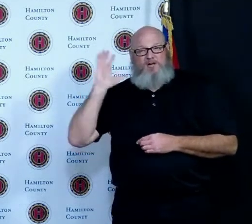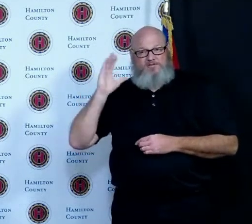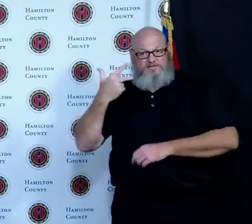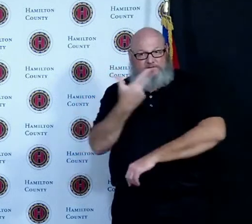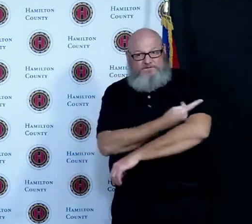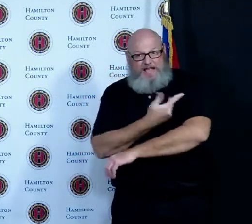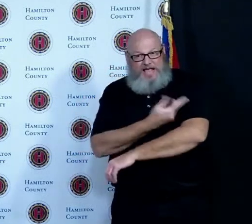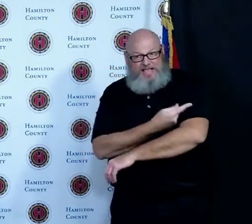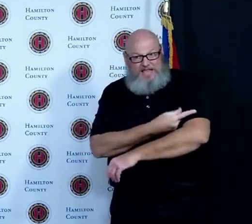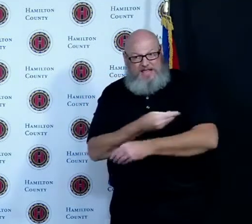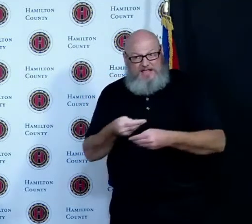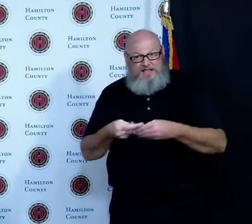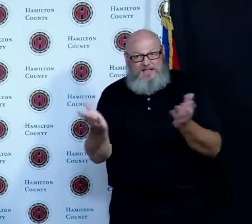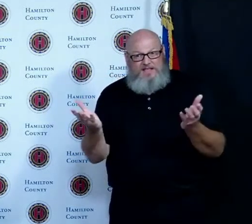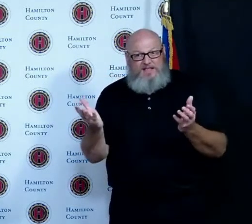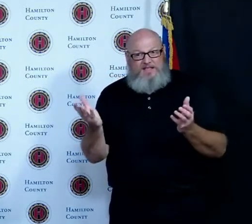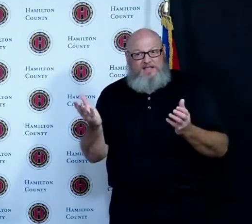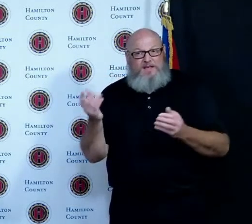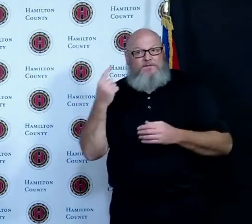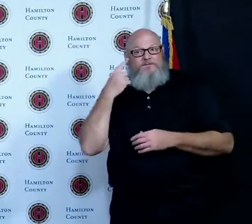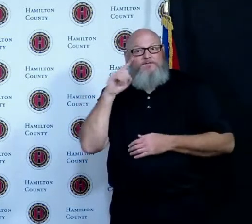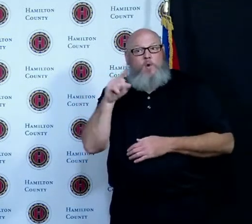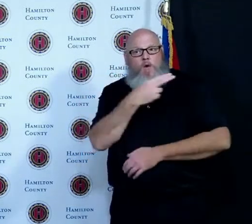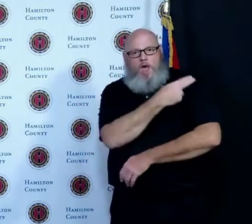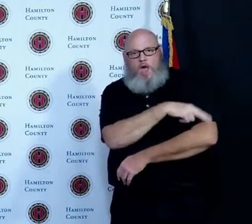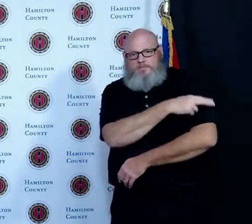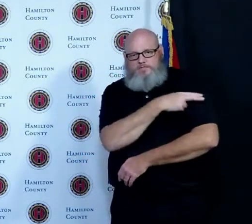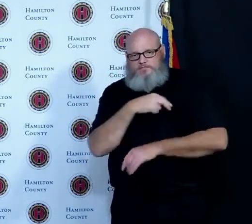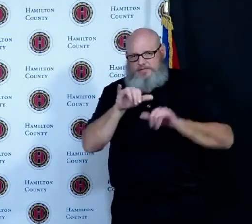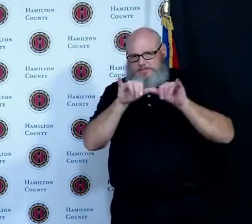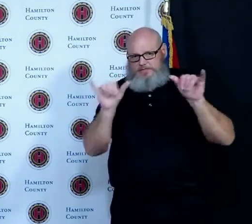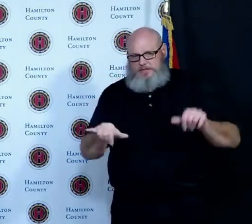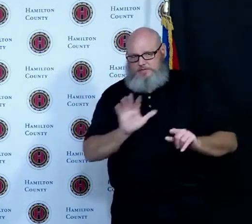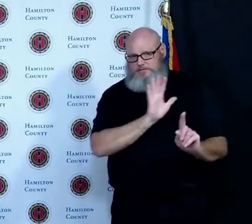that responsibility but the truth is my team and the health department teams around the state of